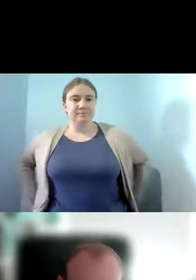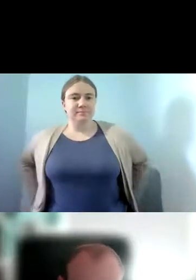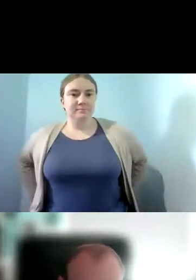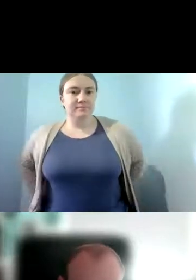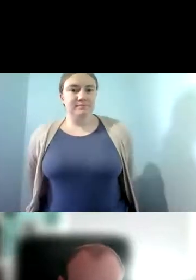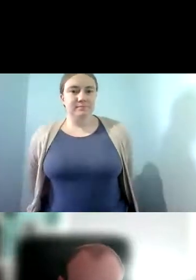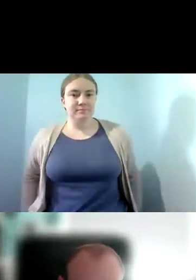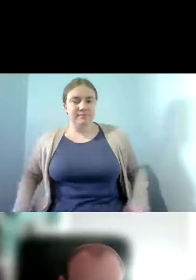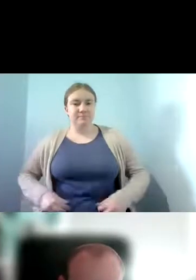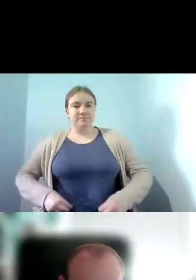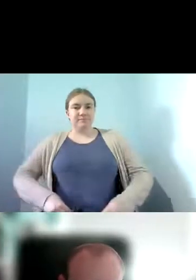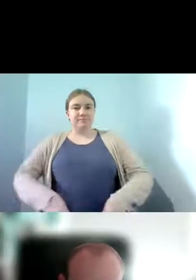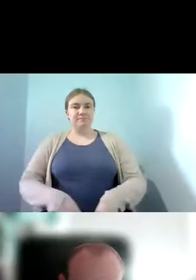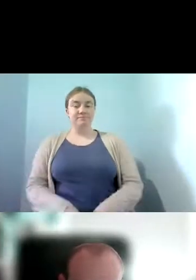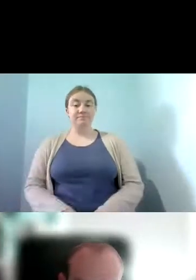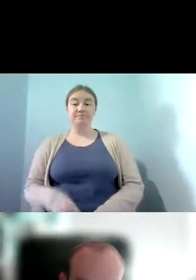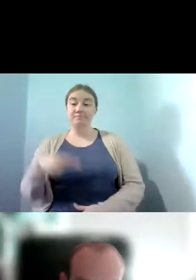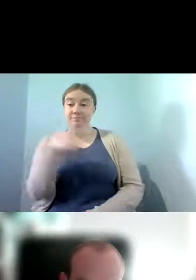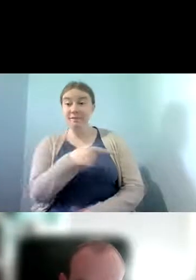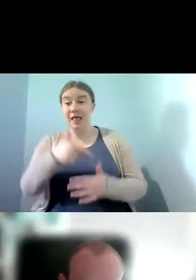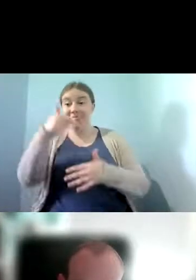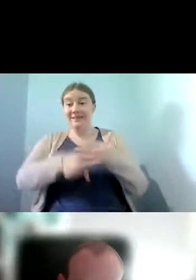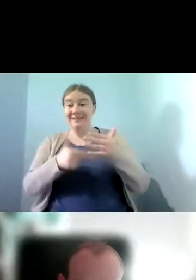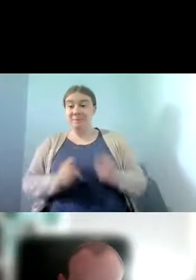the key features of the deep vertical slot design used at diglis